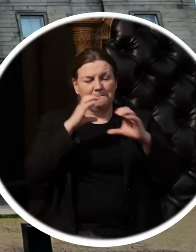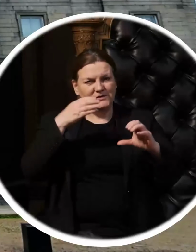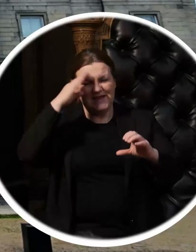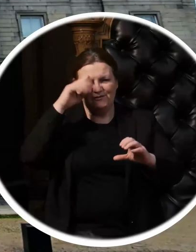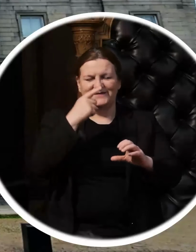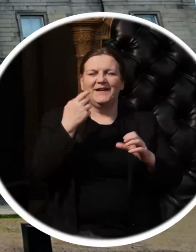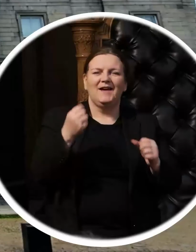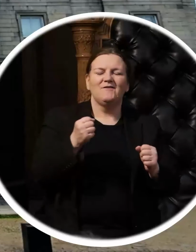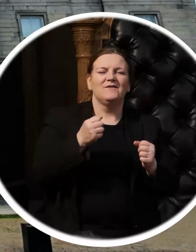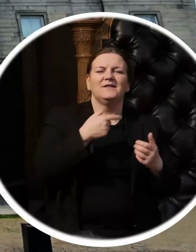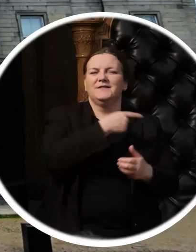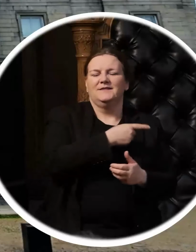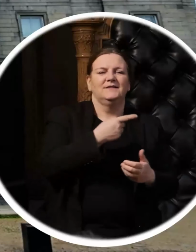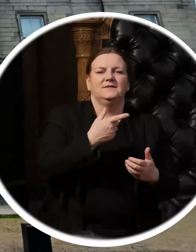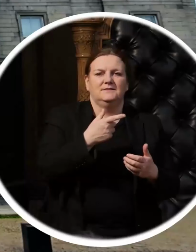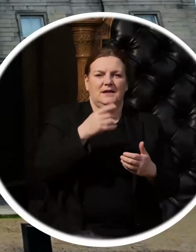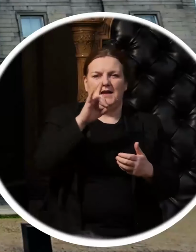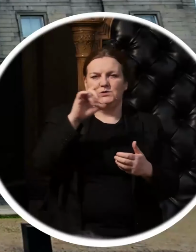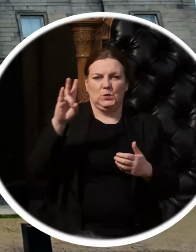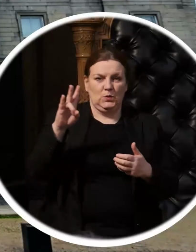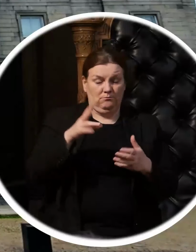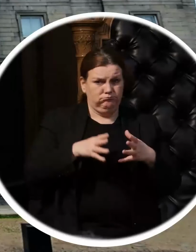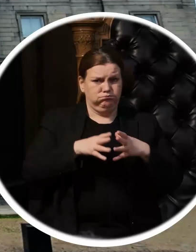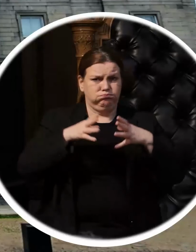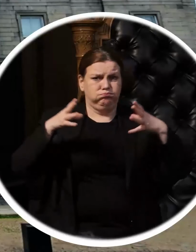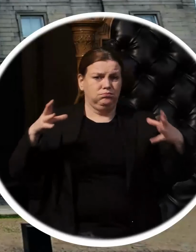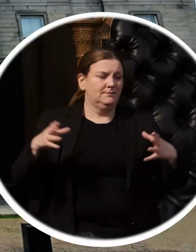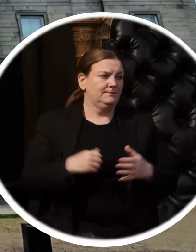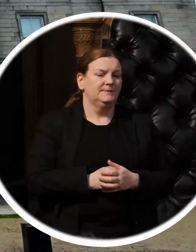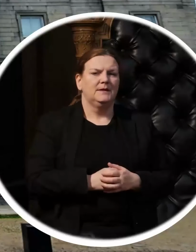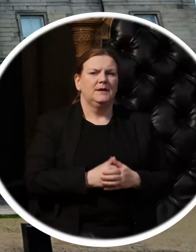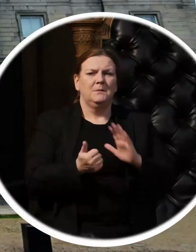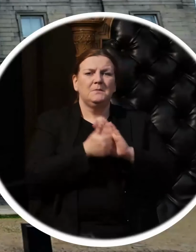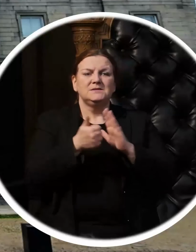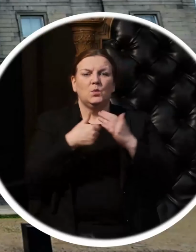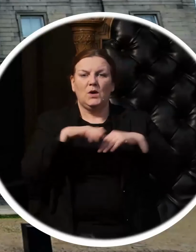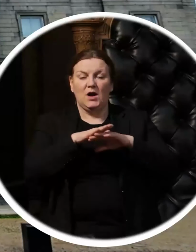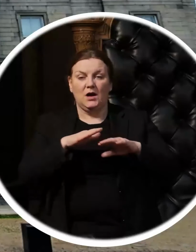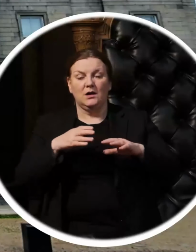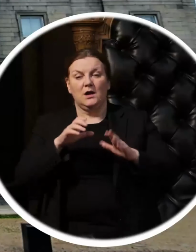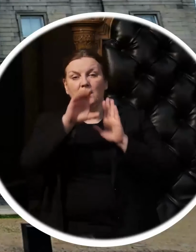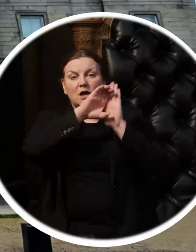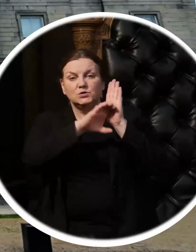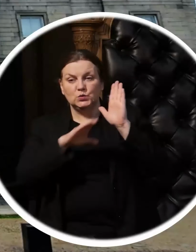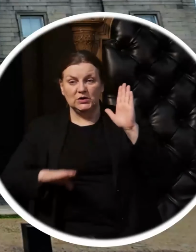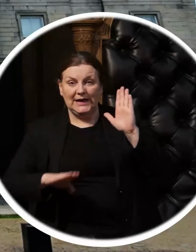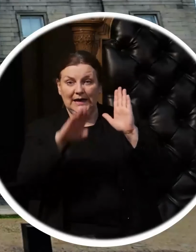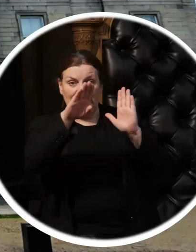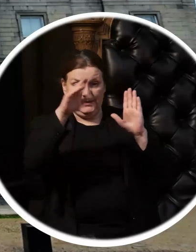And it's absolutely enormous. It was built at the top of Constitution Hill. It's to the north side of the city.